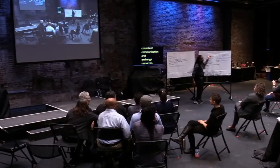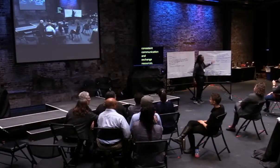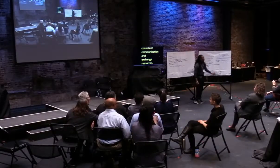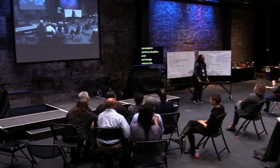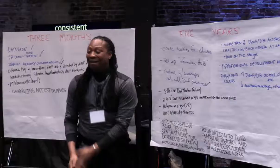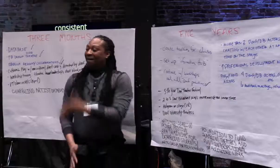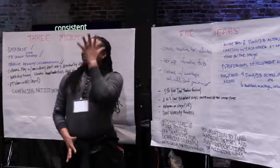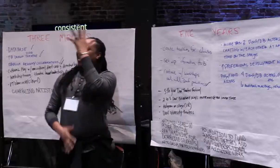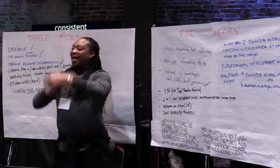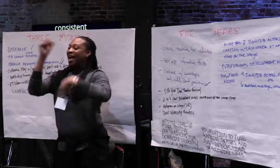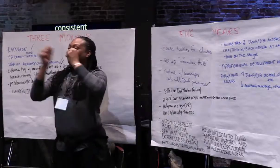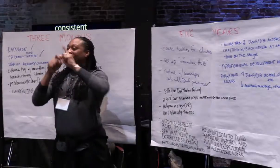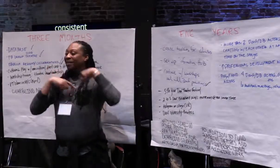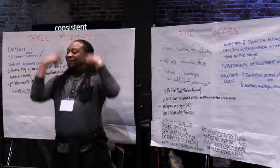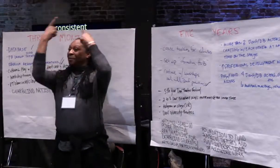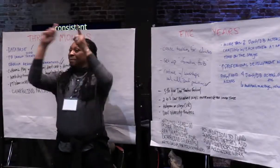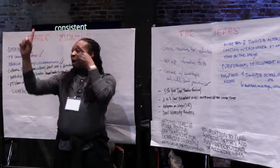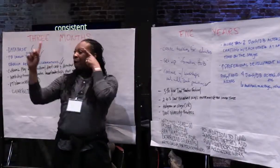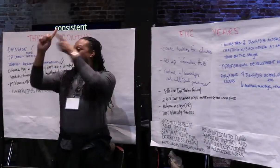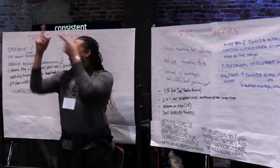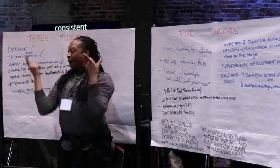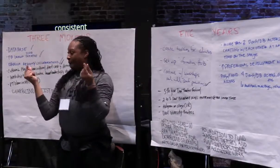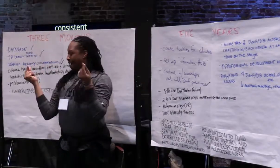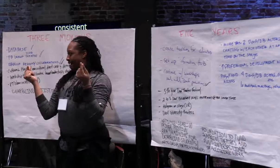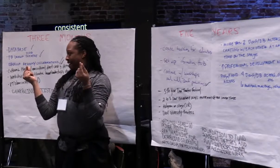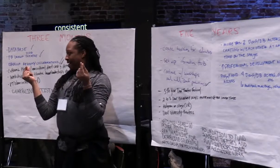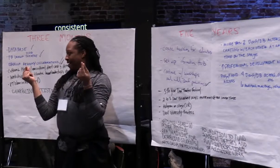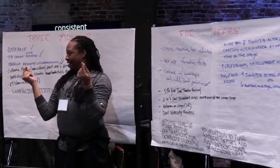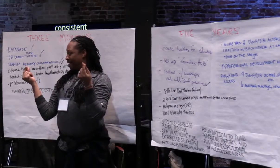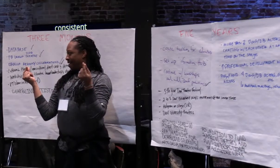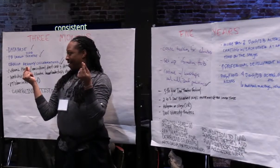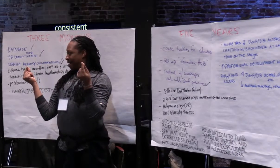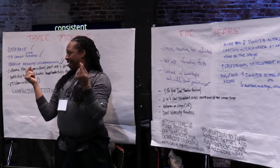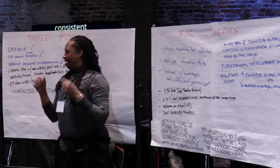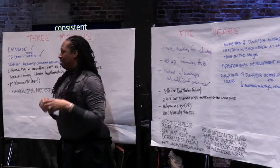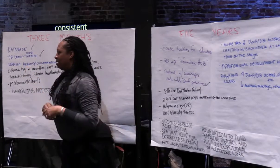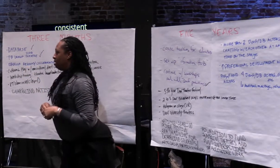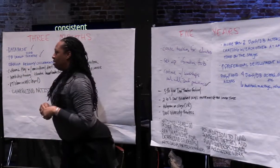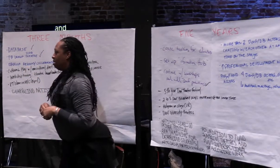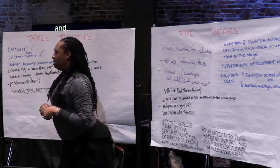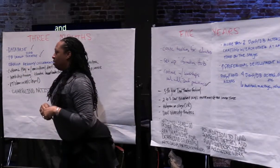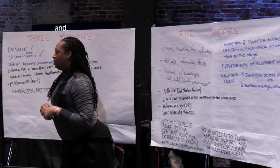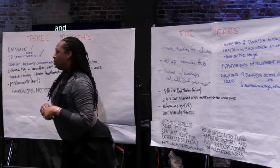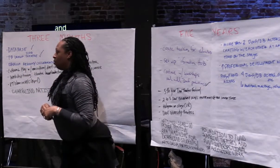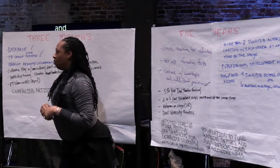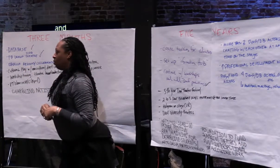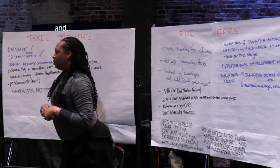Onto the next. In five years. Let me interject for one second.